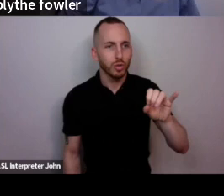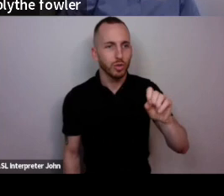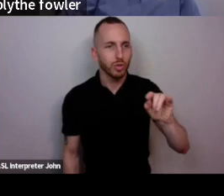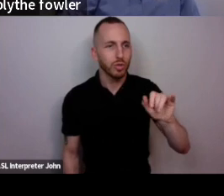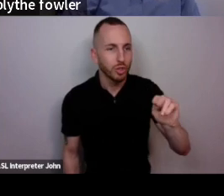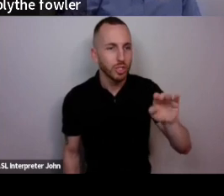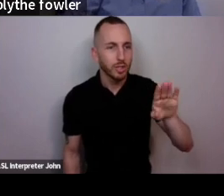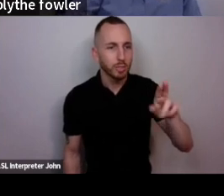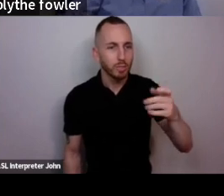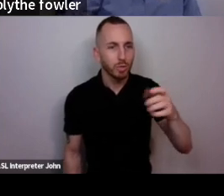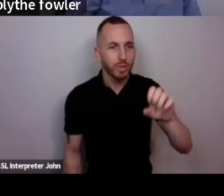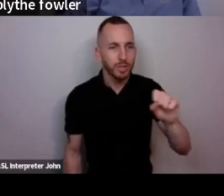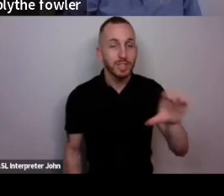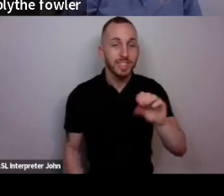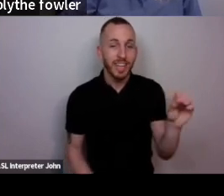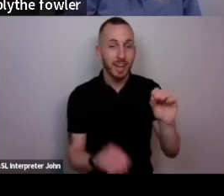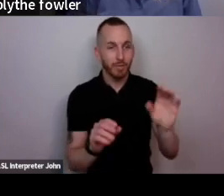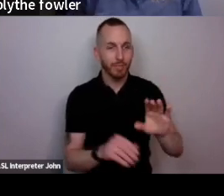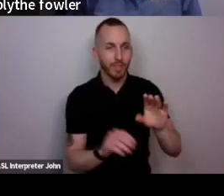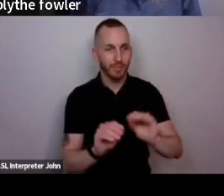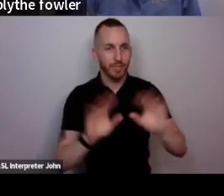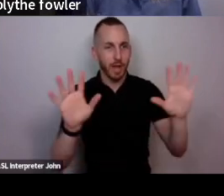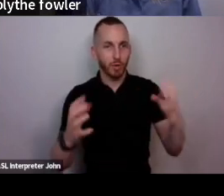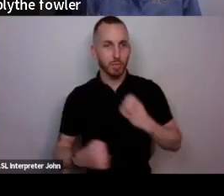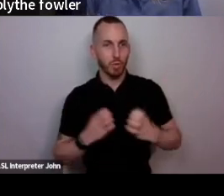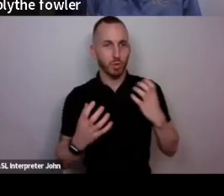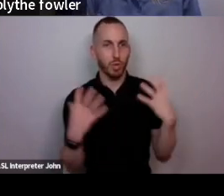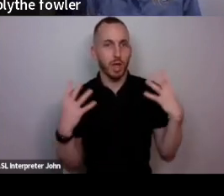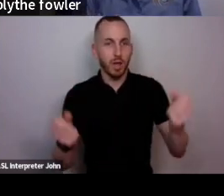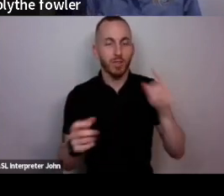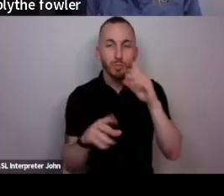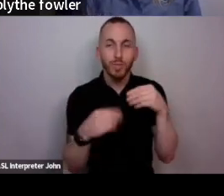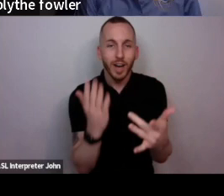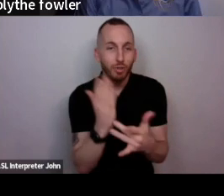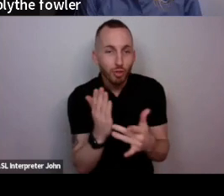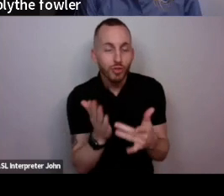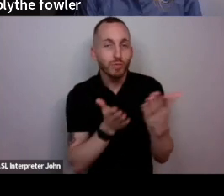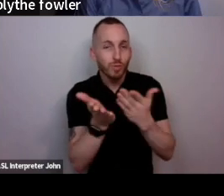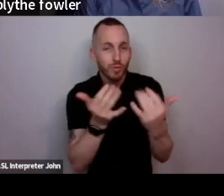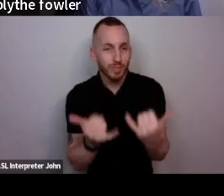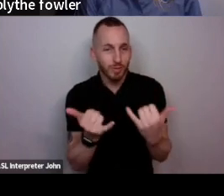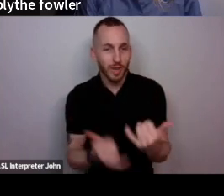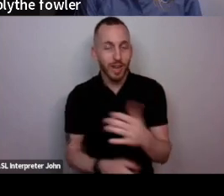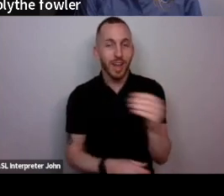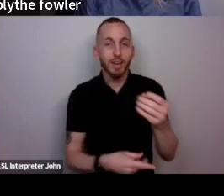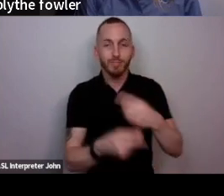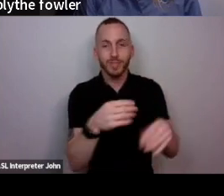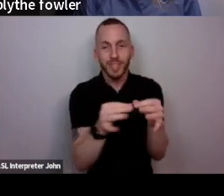for providing technical services today, and the American Sign Language / ASL interpreters.